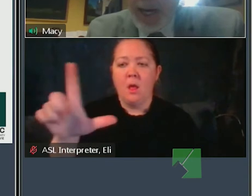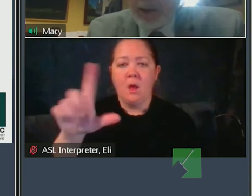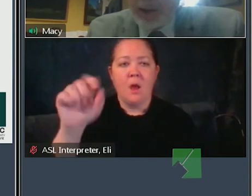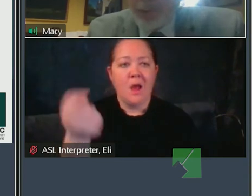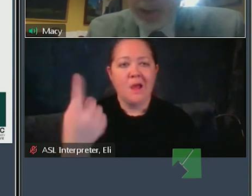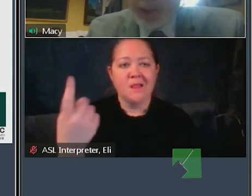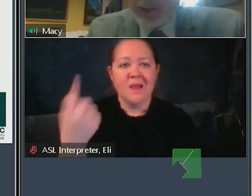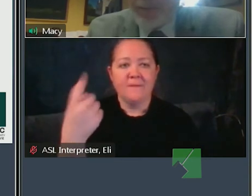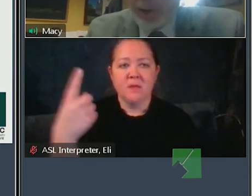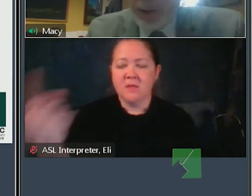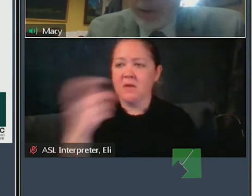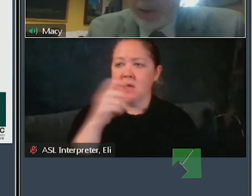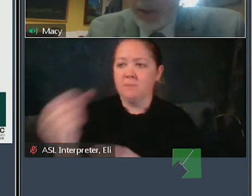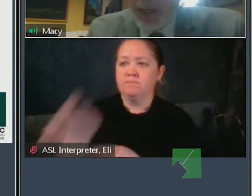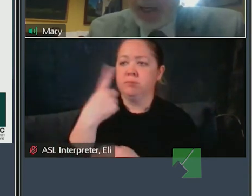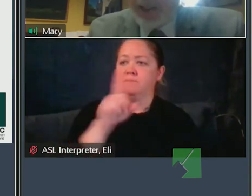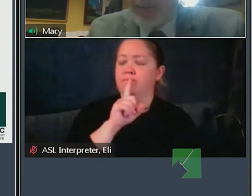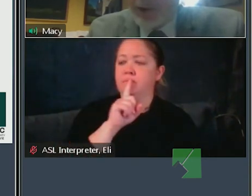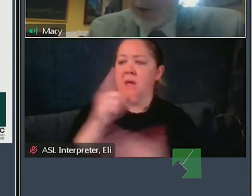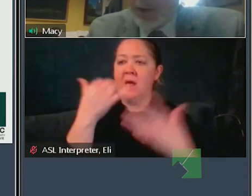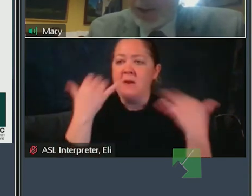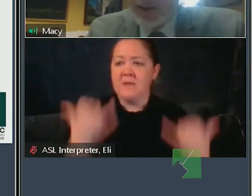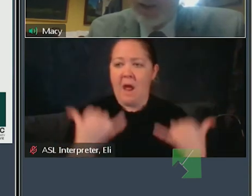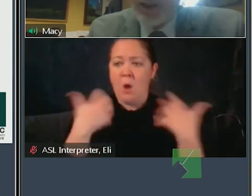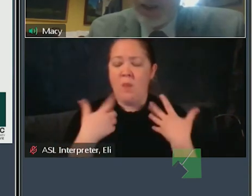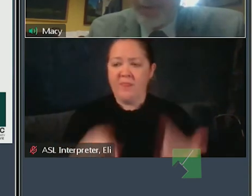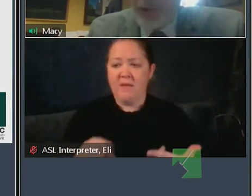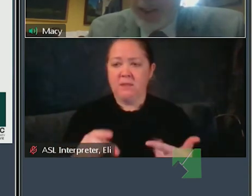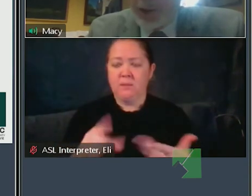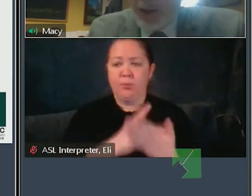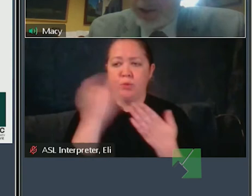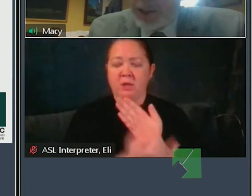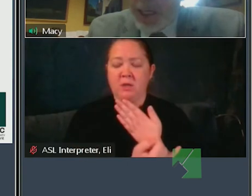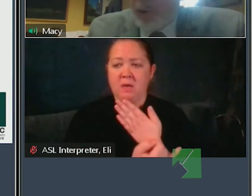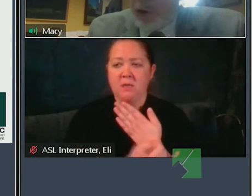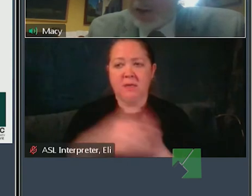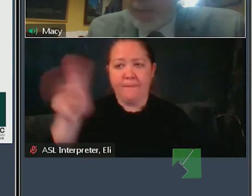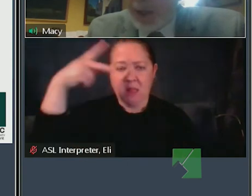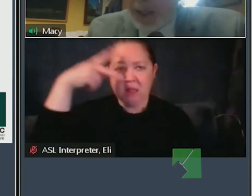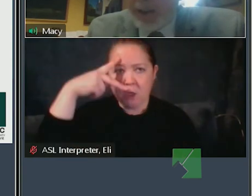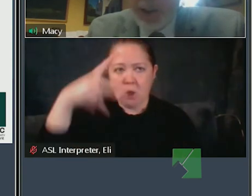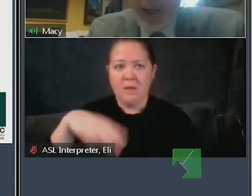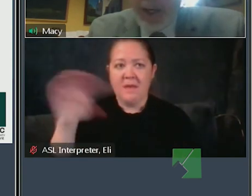Now, this project is political in an emergency in praying. She writes their words, not mine.